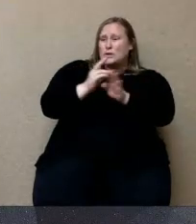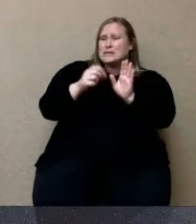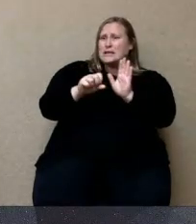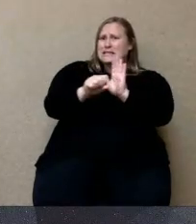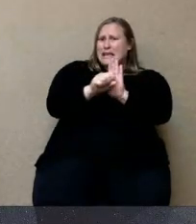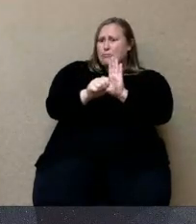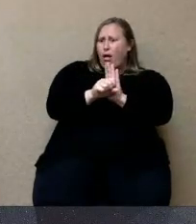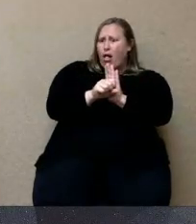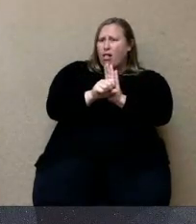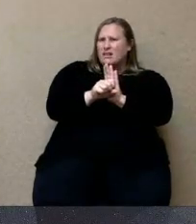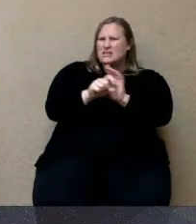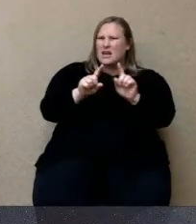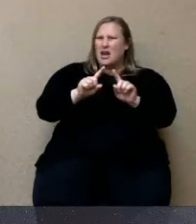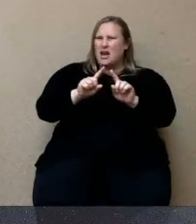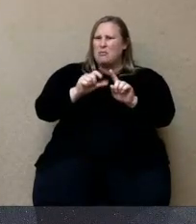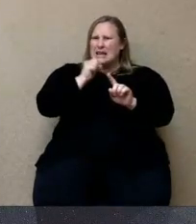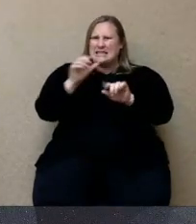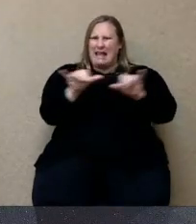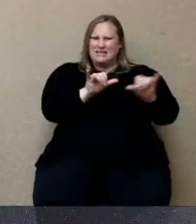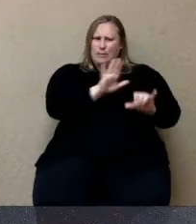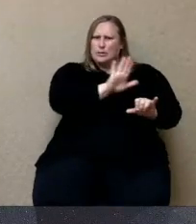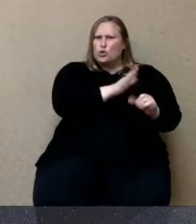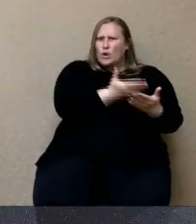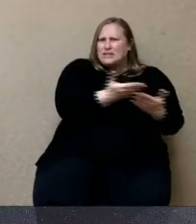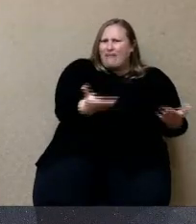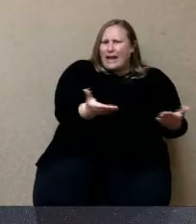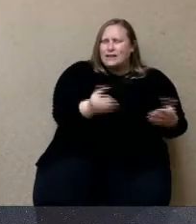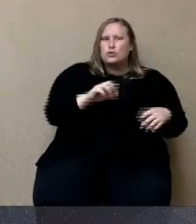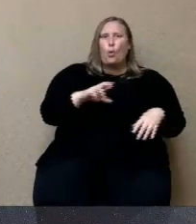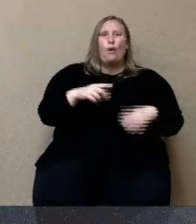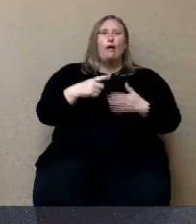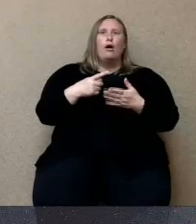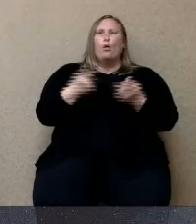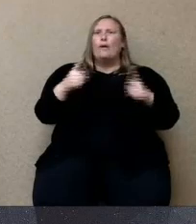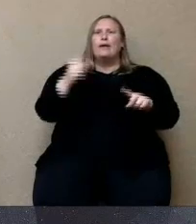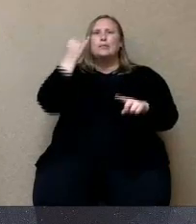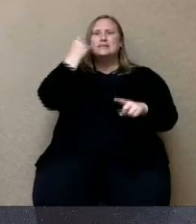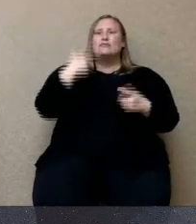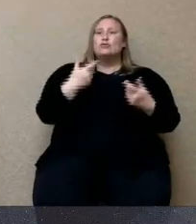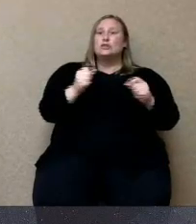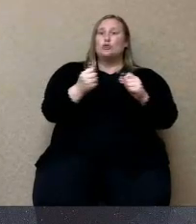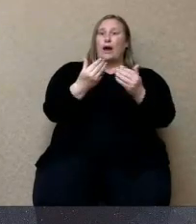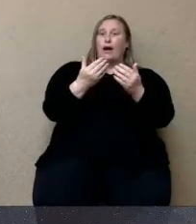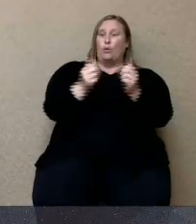end up picking on the device. Or what if we start trying with their hands and there's a